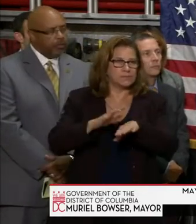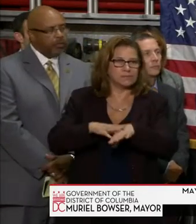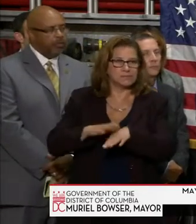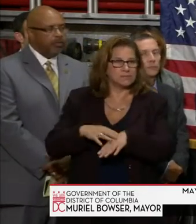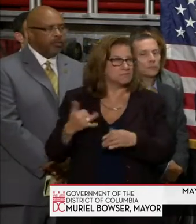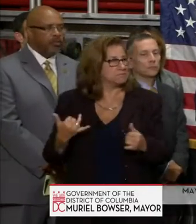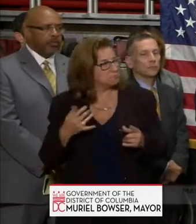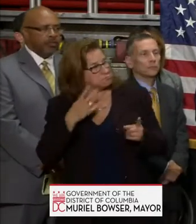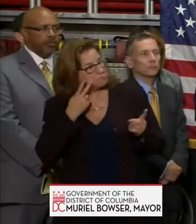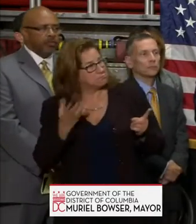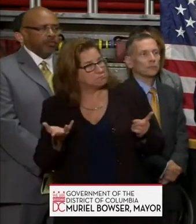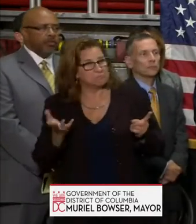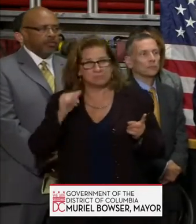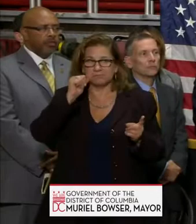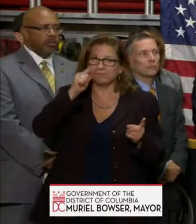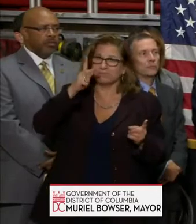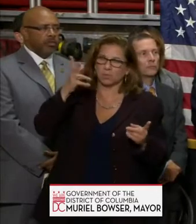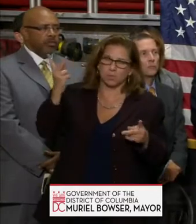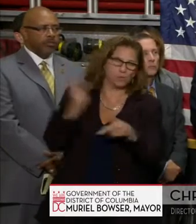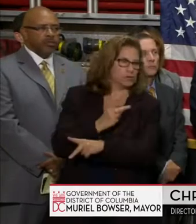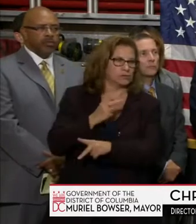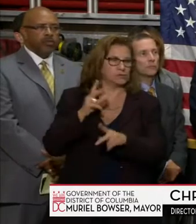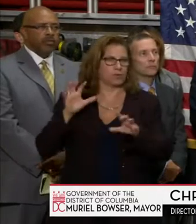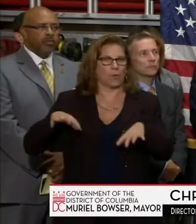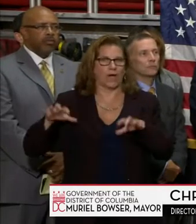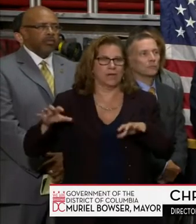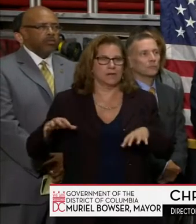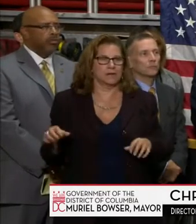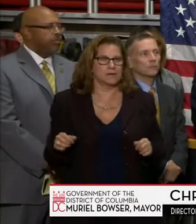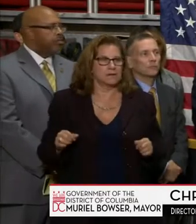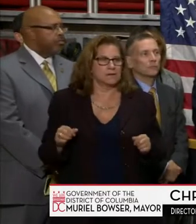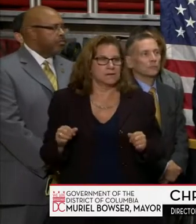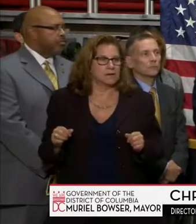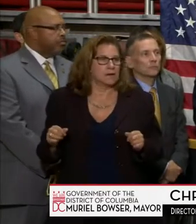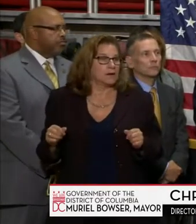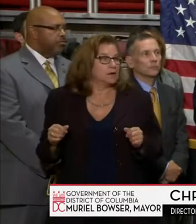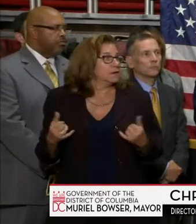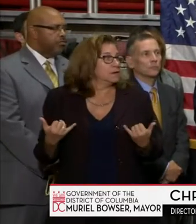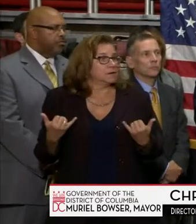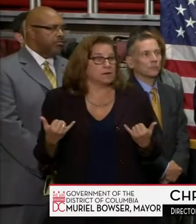THE MAYOR CONSTANTLY AS THIS FORECAST IS EVOLVING.